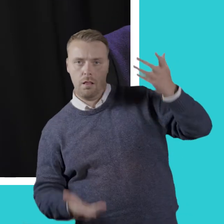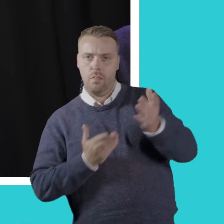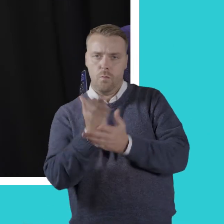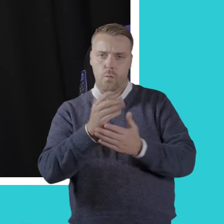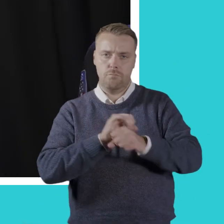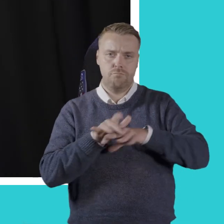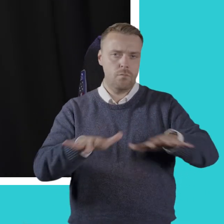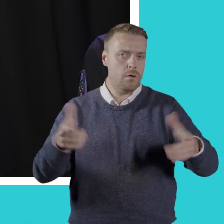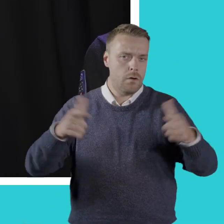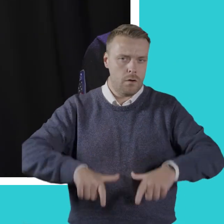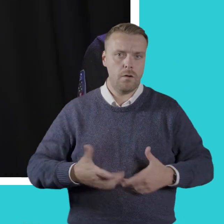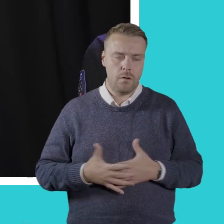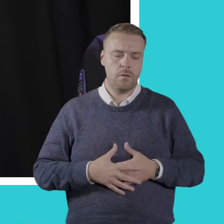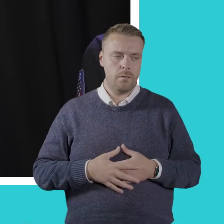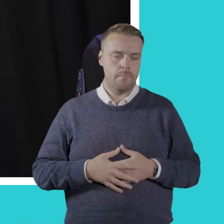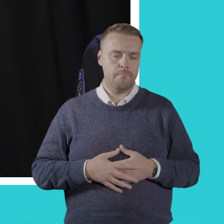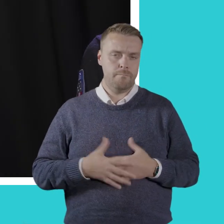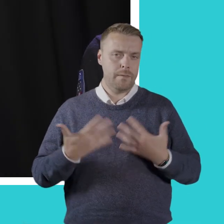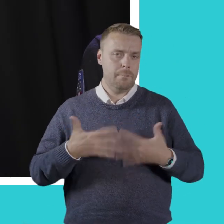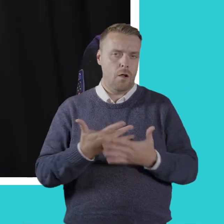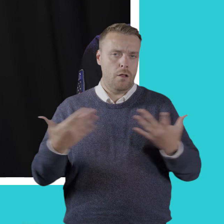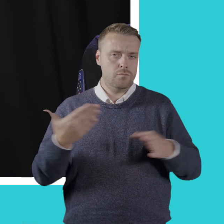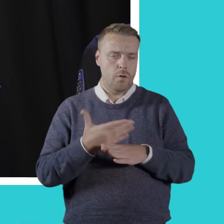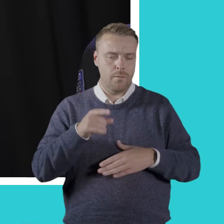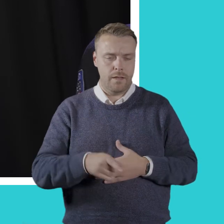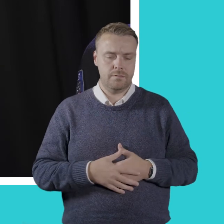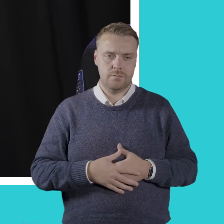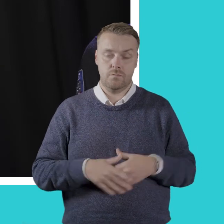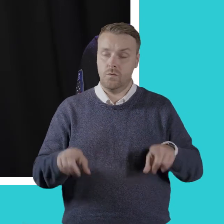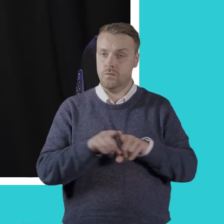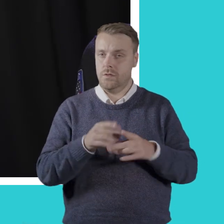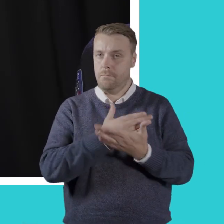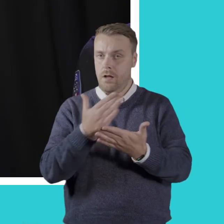We did loads of work with them around that. And also I guess part of the event organizers today